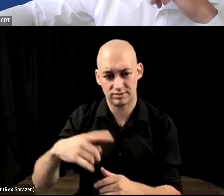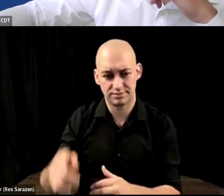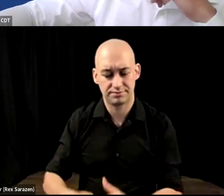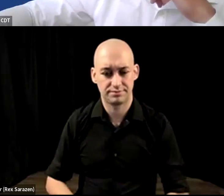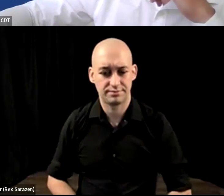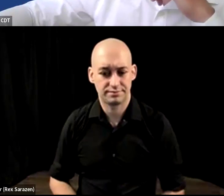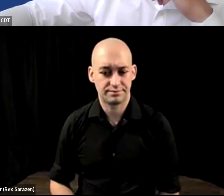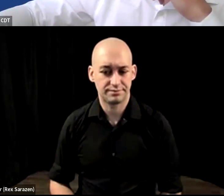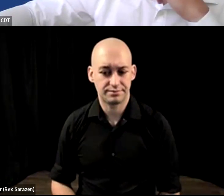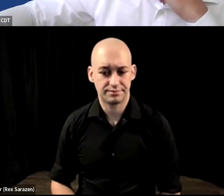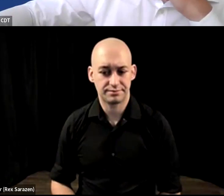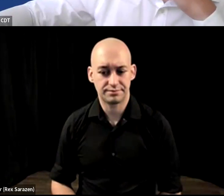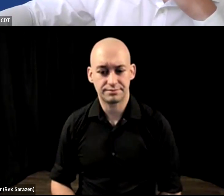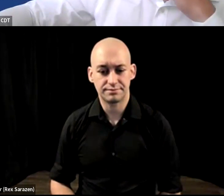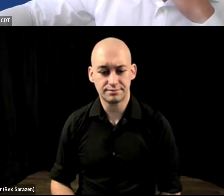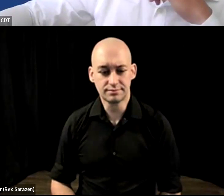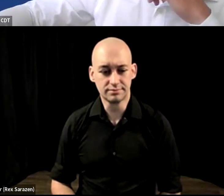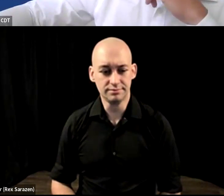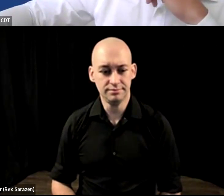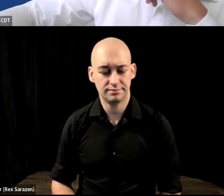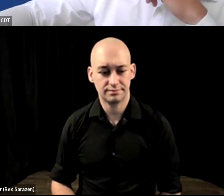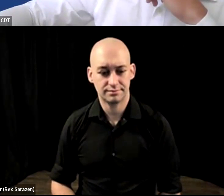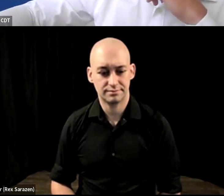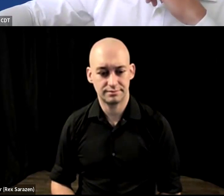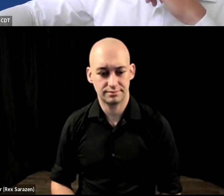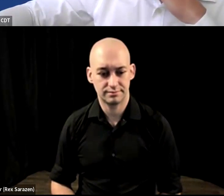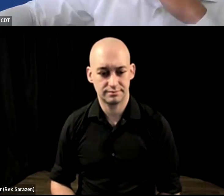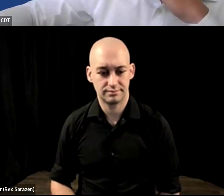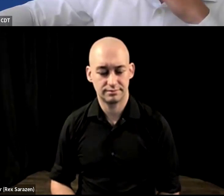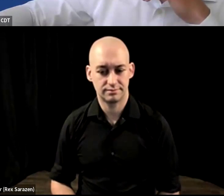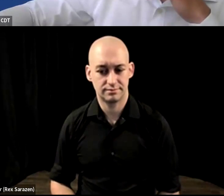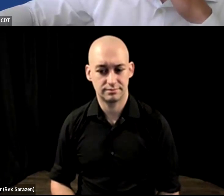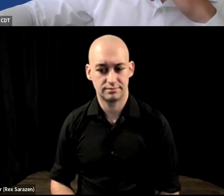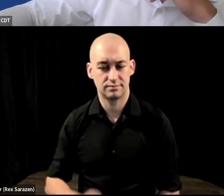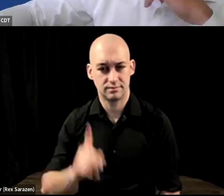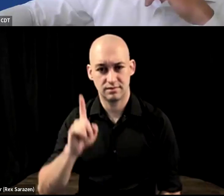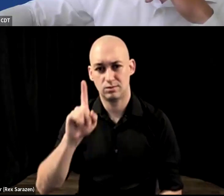Great. Thank you, Scott. I'm going to ask one question. Oh, actually,